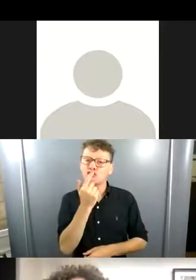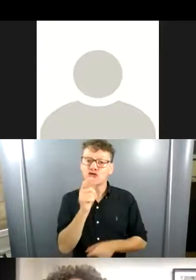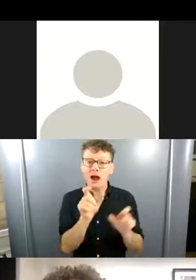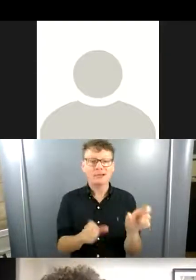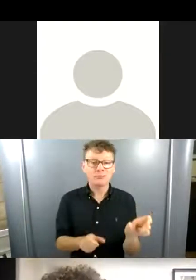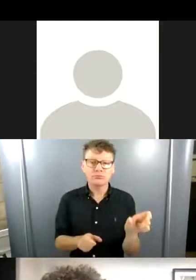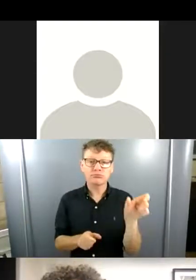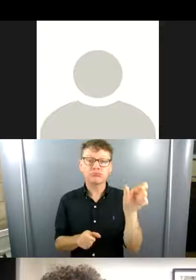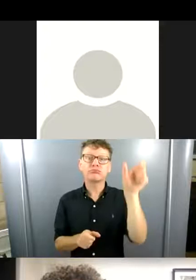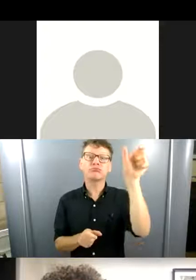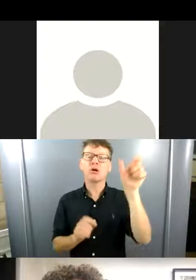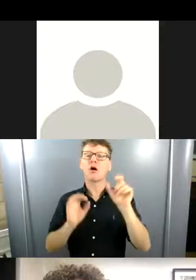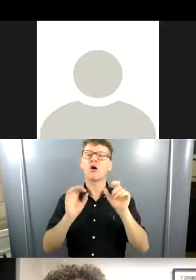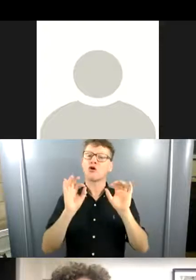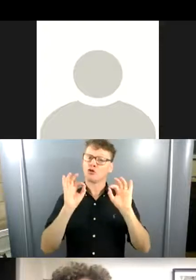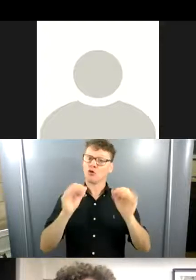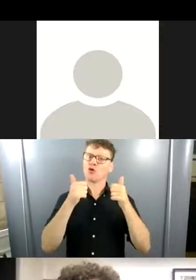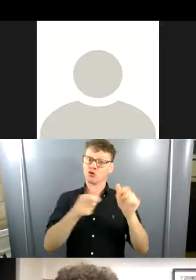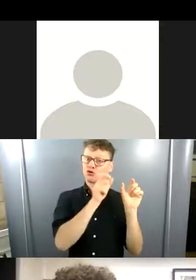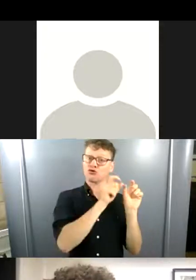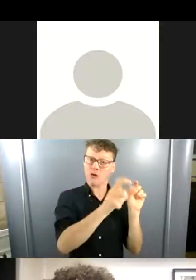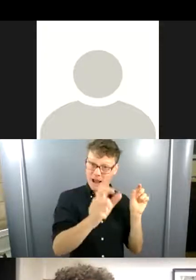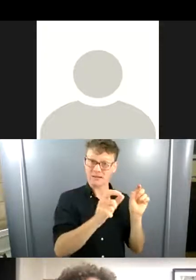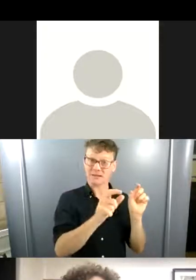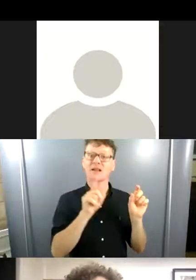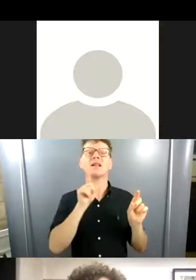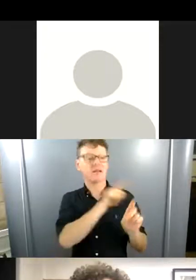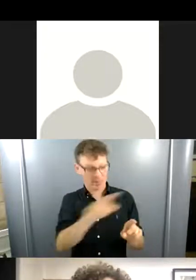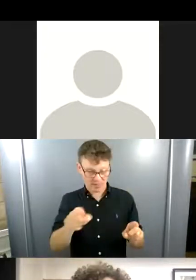grammatical sentences which they correctly judge to be grammatical and the blue ones